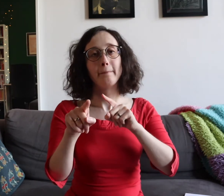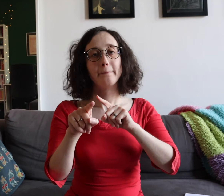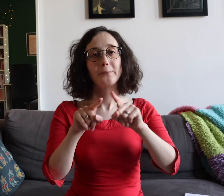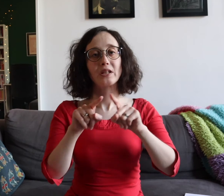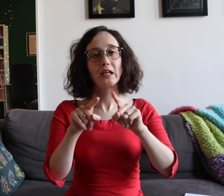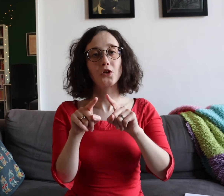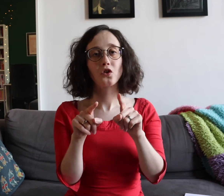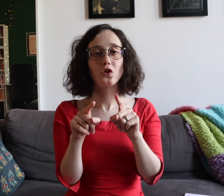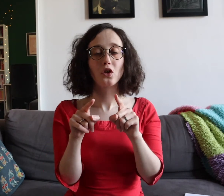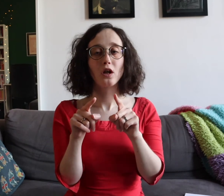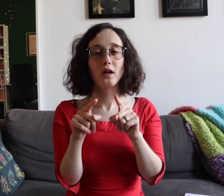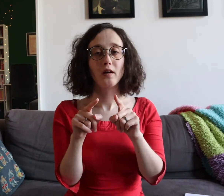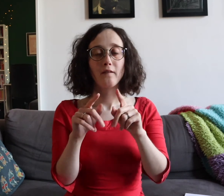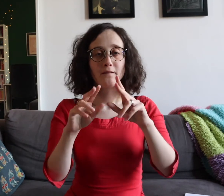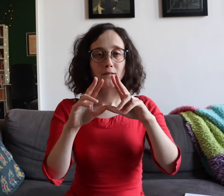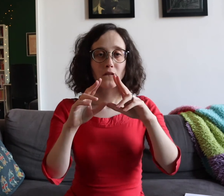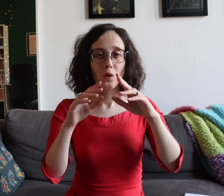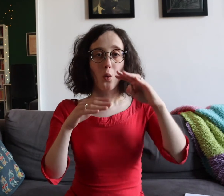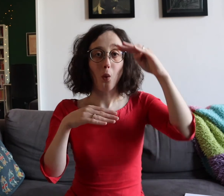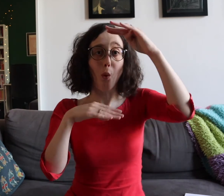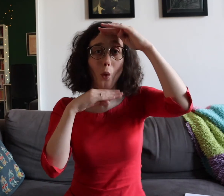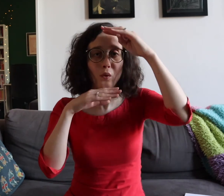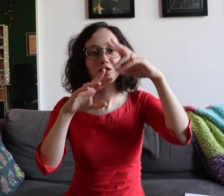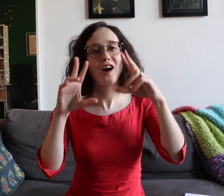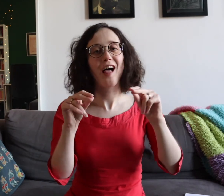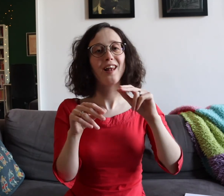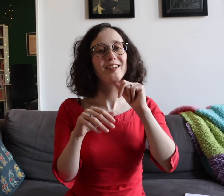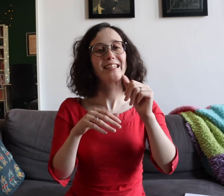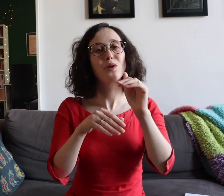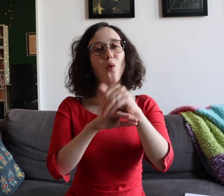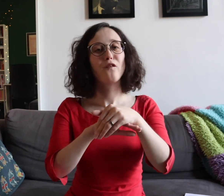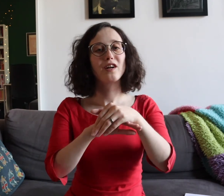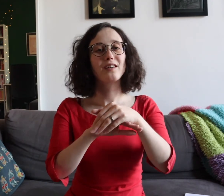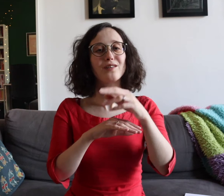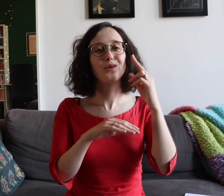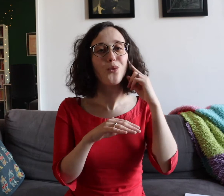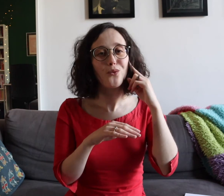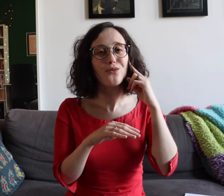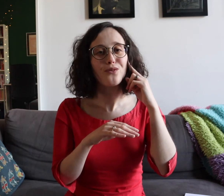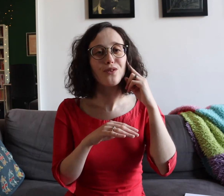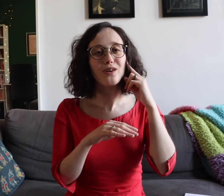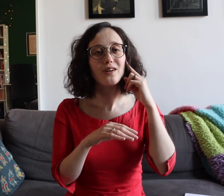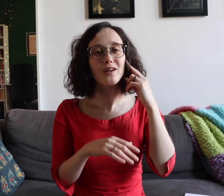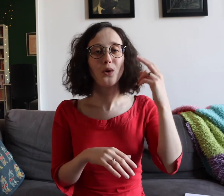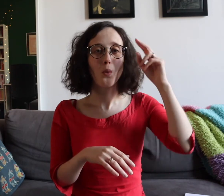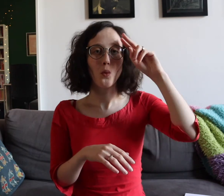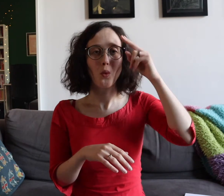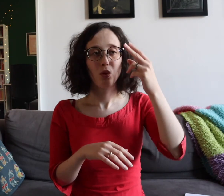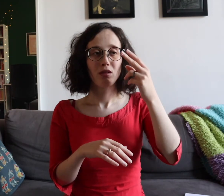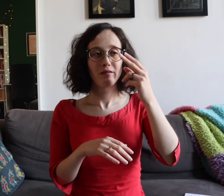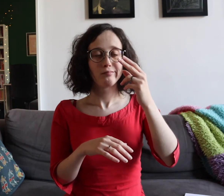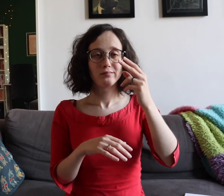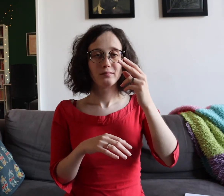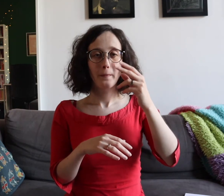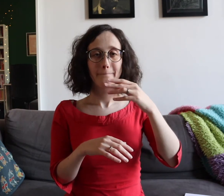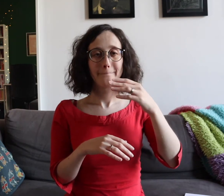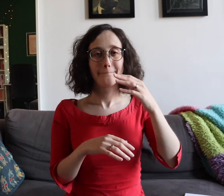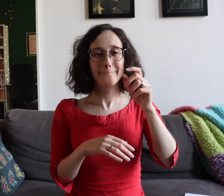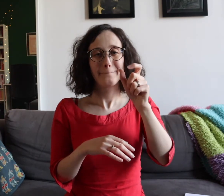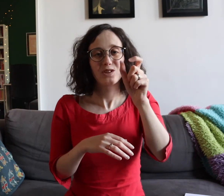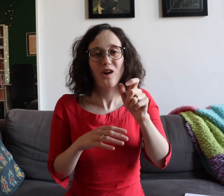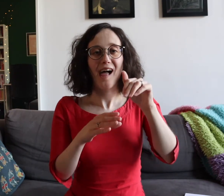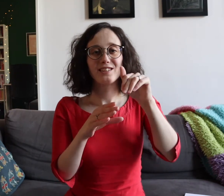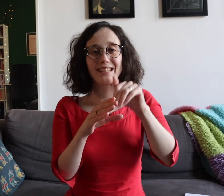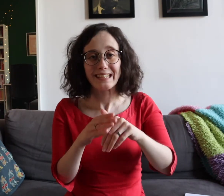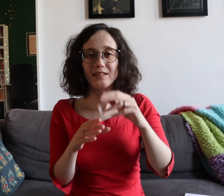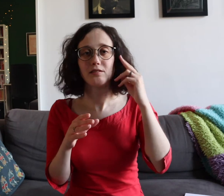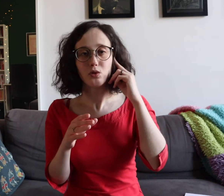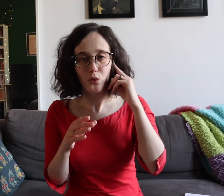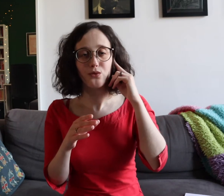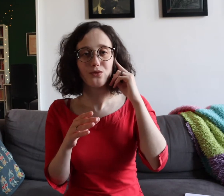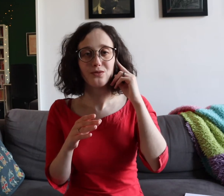The main story is not about deafness, one of the characters just happens to be deaf.